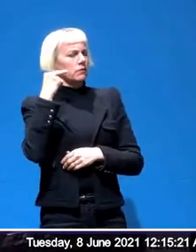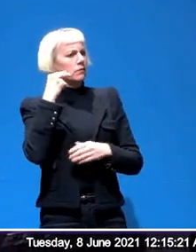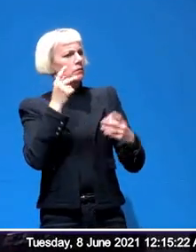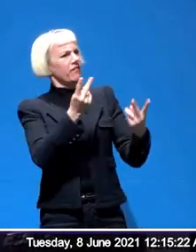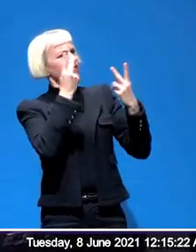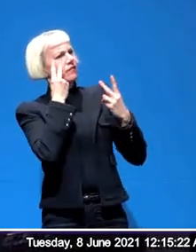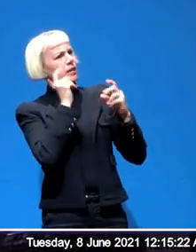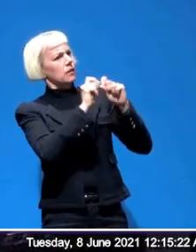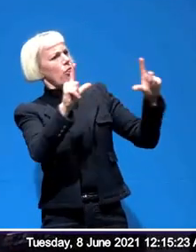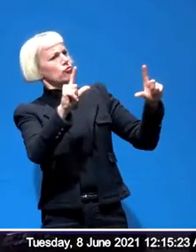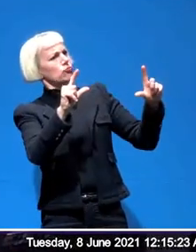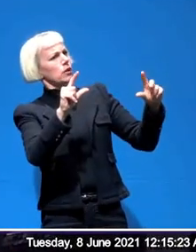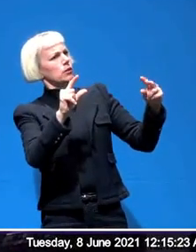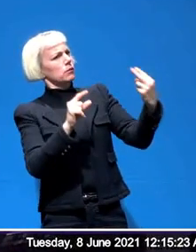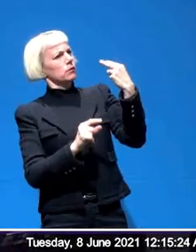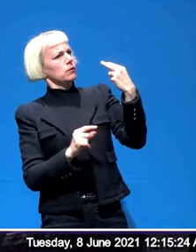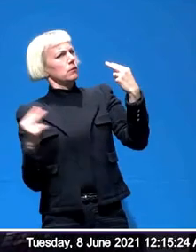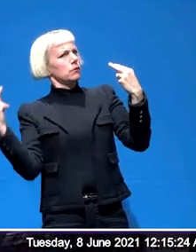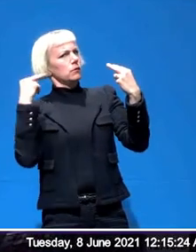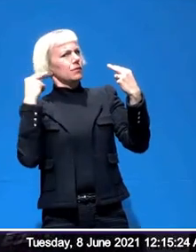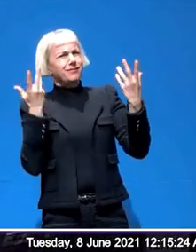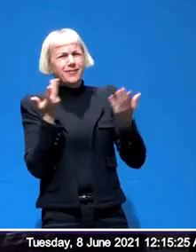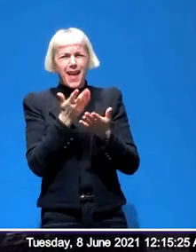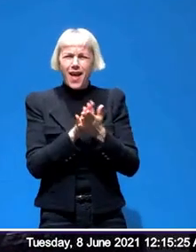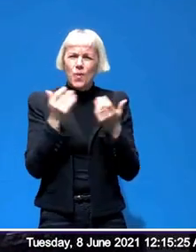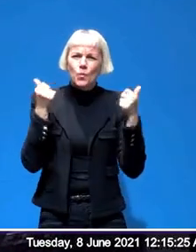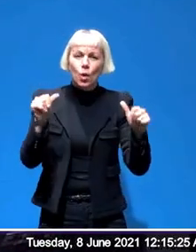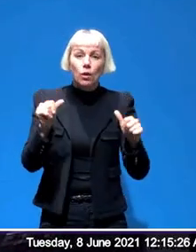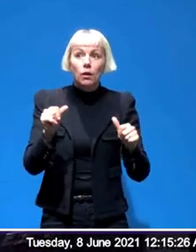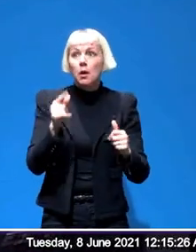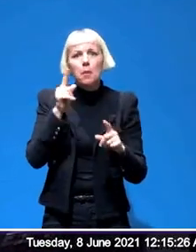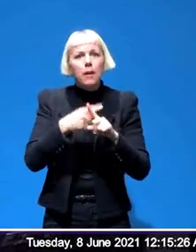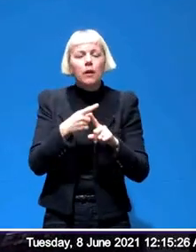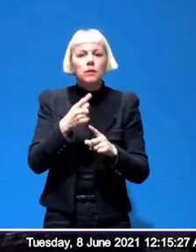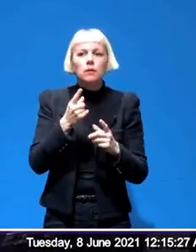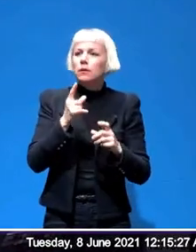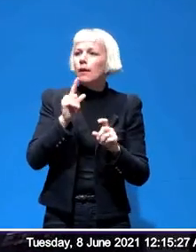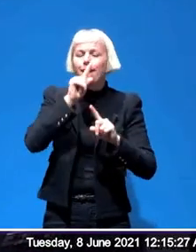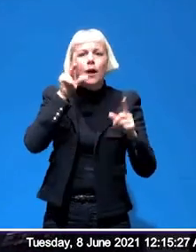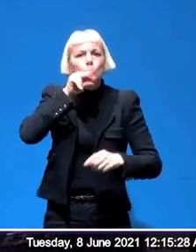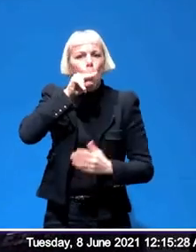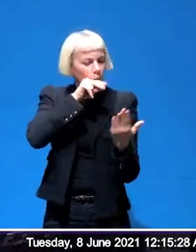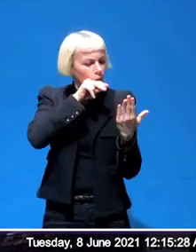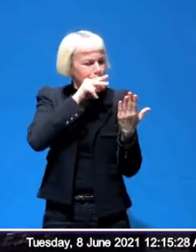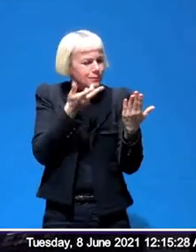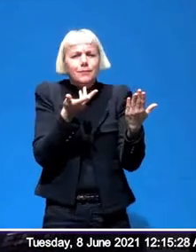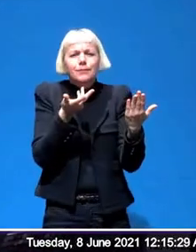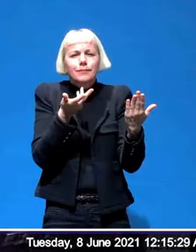to give honest feedback? If they can even use an app, if they are even verbal. So at this stage, what you know about the app is what you read in the newspaper?